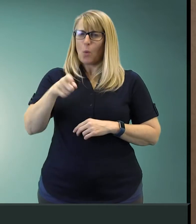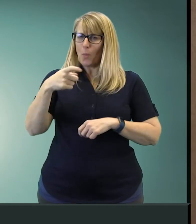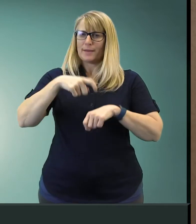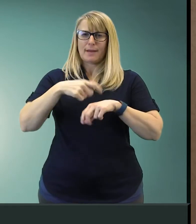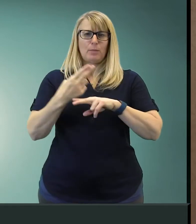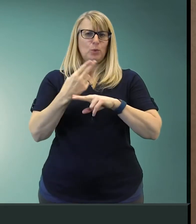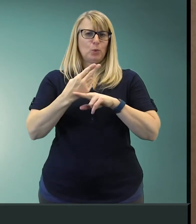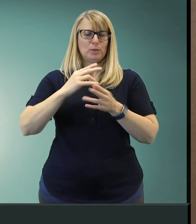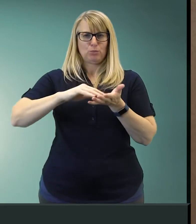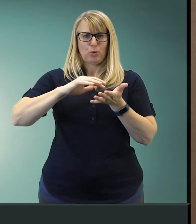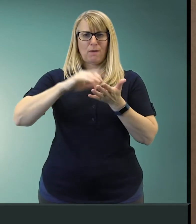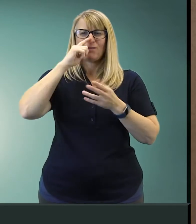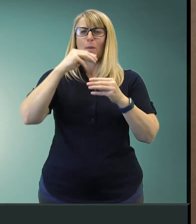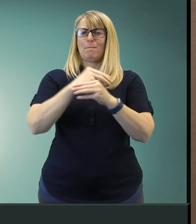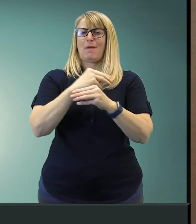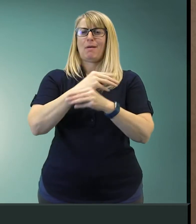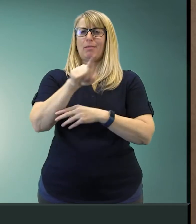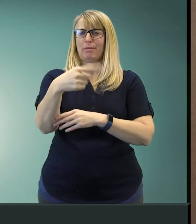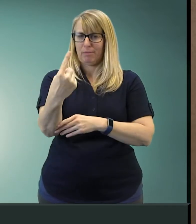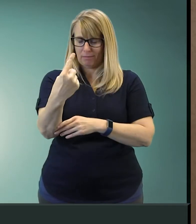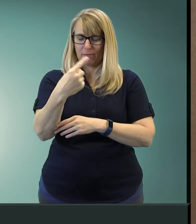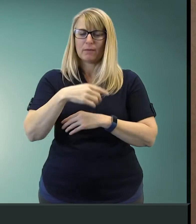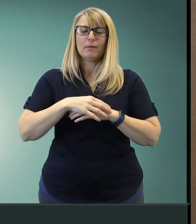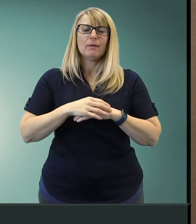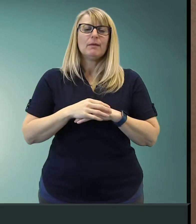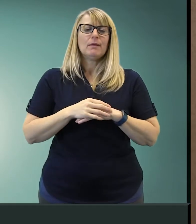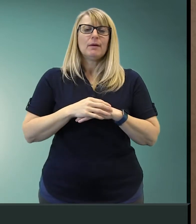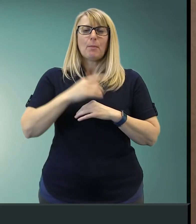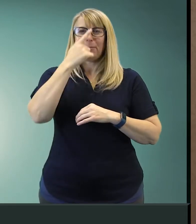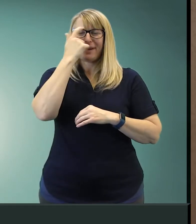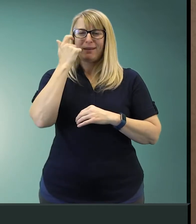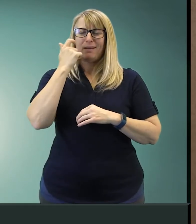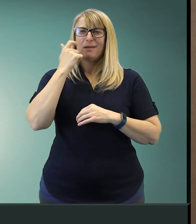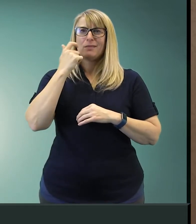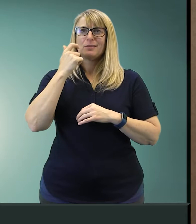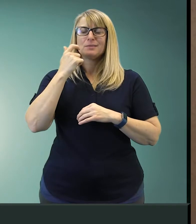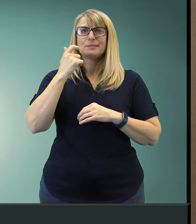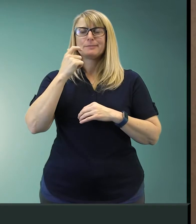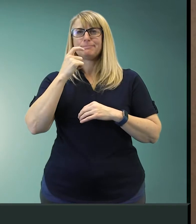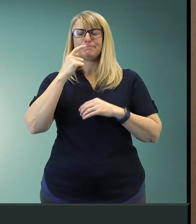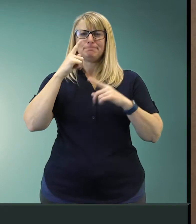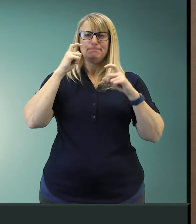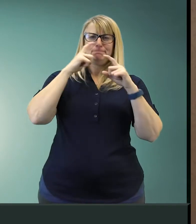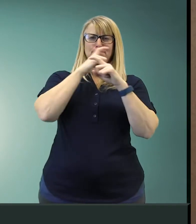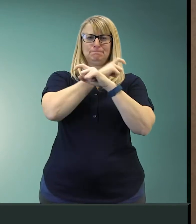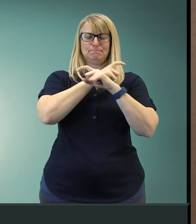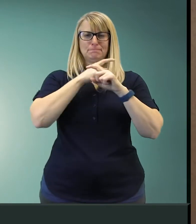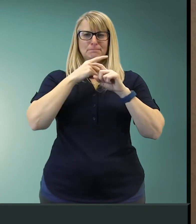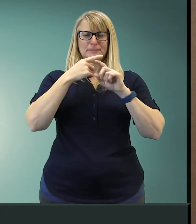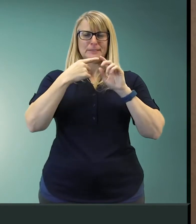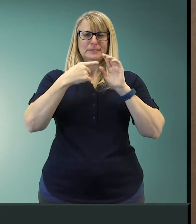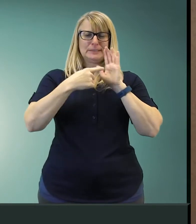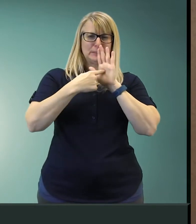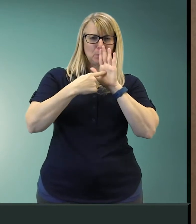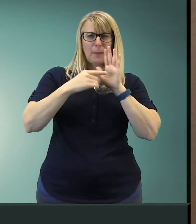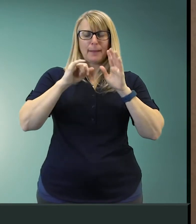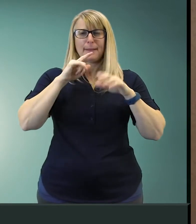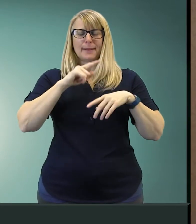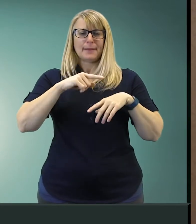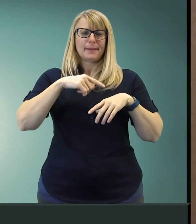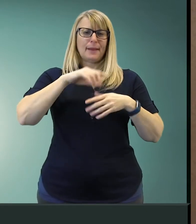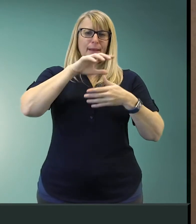The only time I use Braille is with math. It's because of it's complicated signs with addition, subtraction,